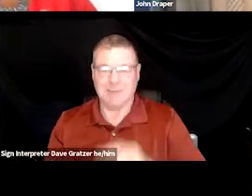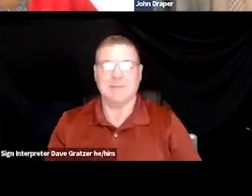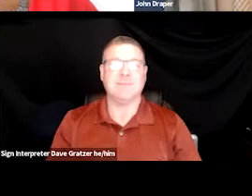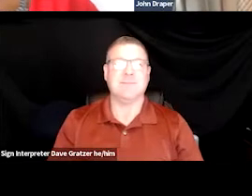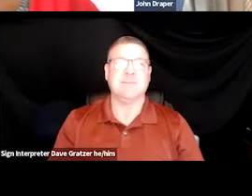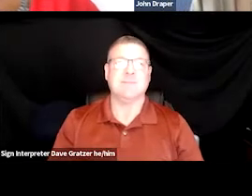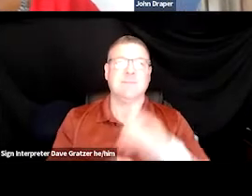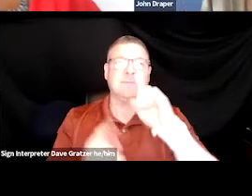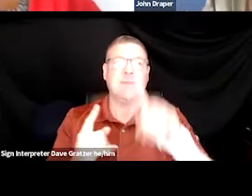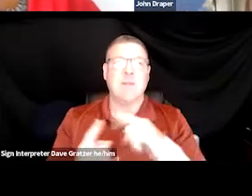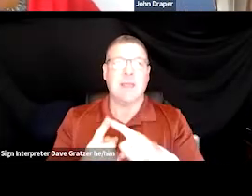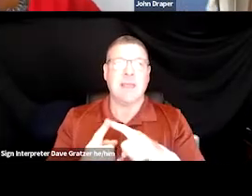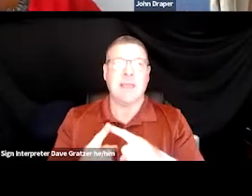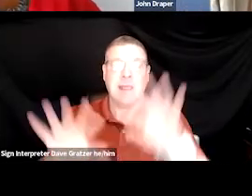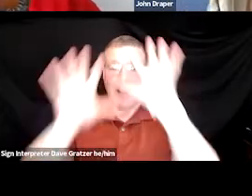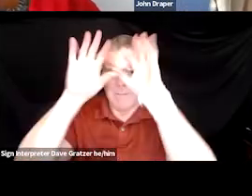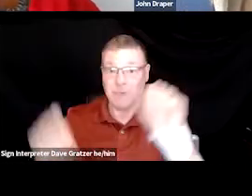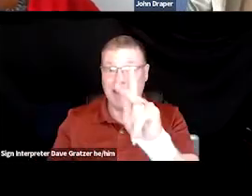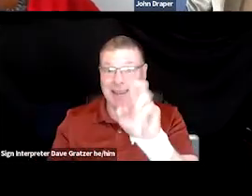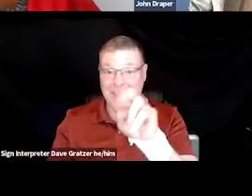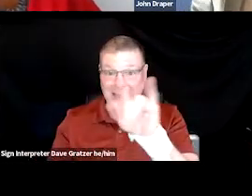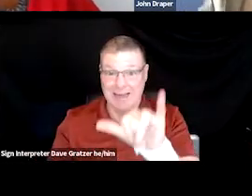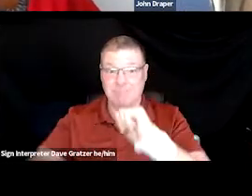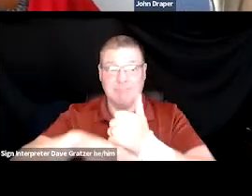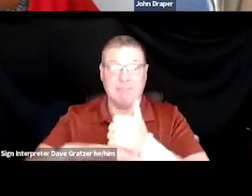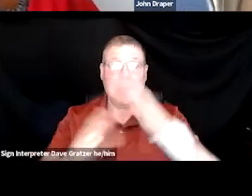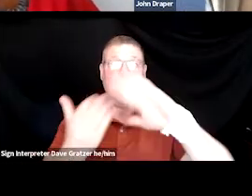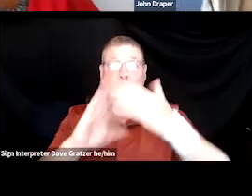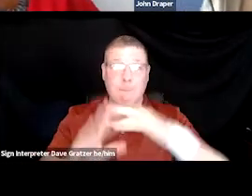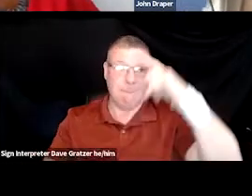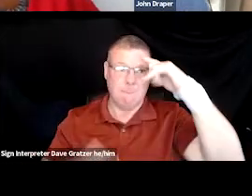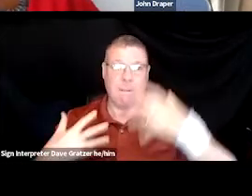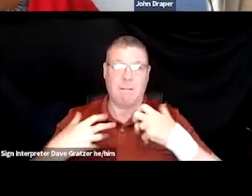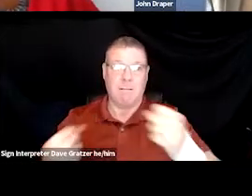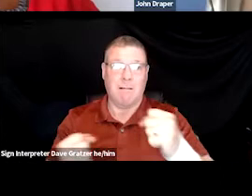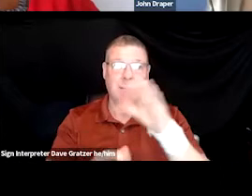when President Kennedy signed into law, the Community Mental Health Centers Act.